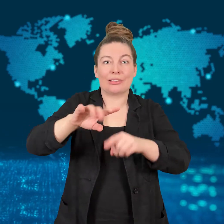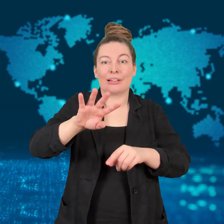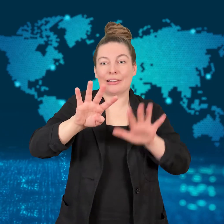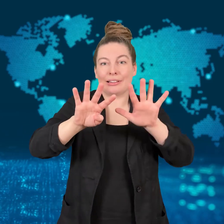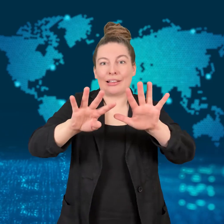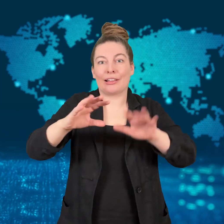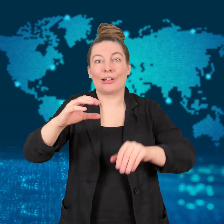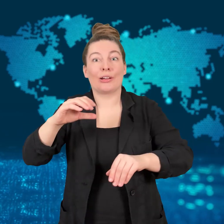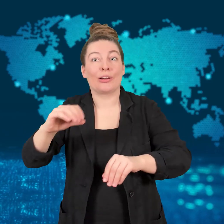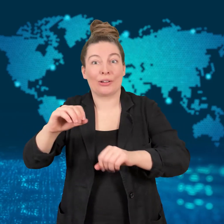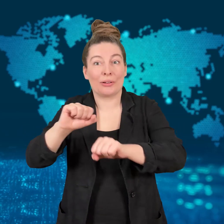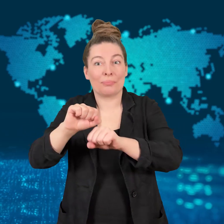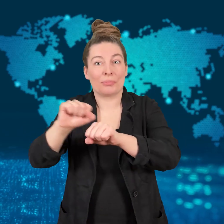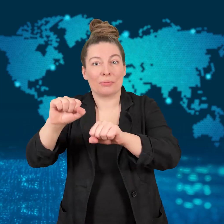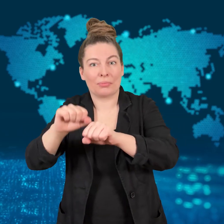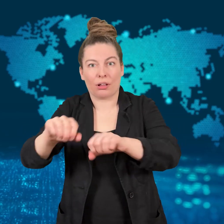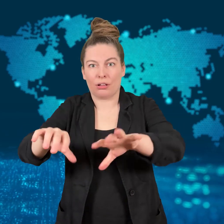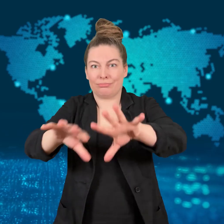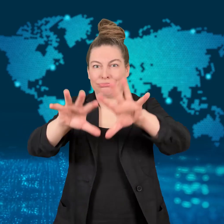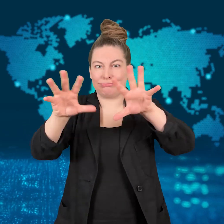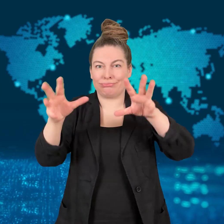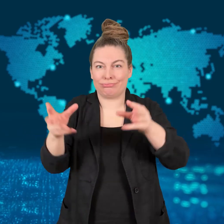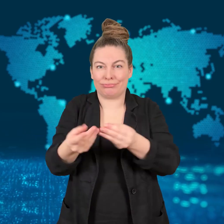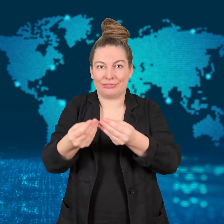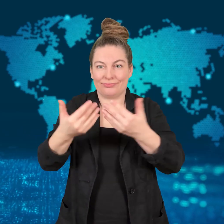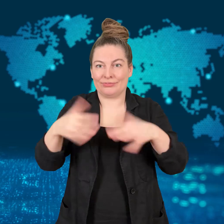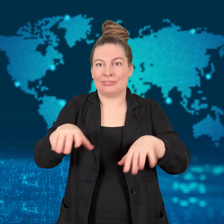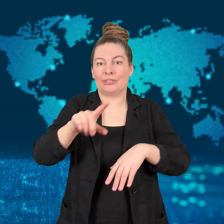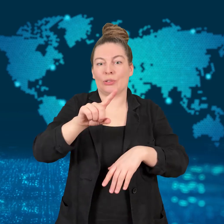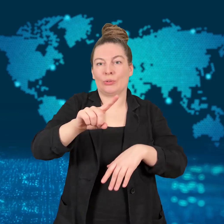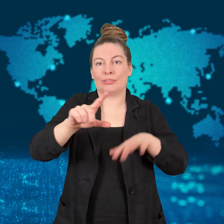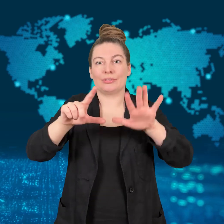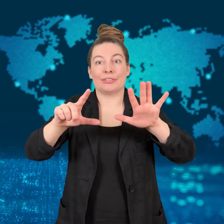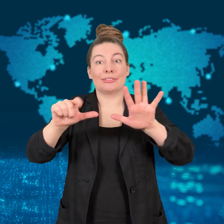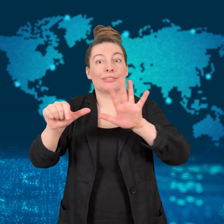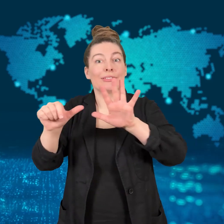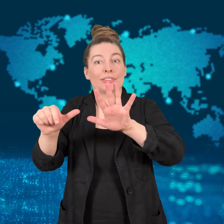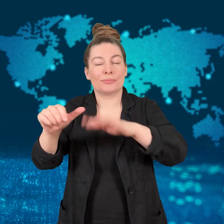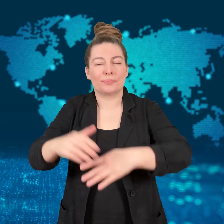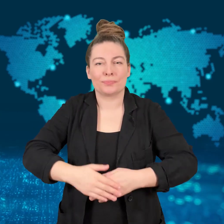and 176 have been unearthed in all.